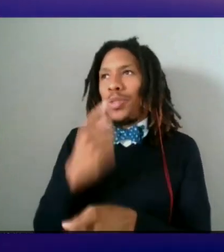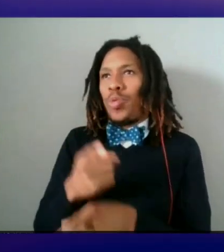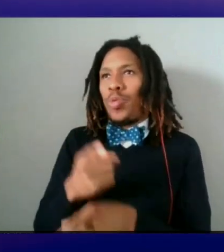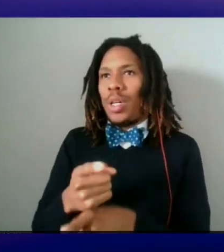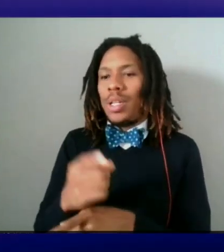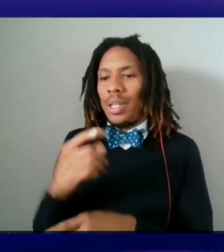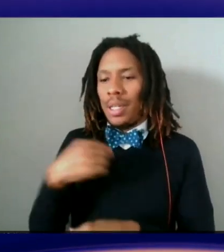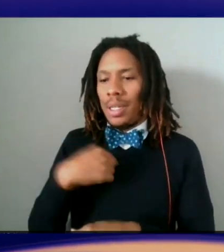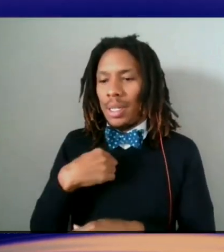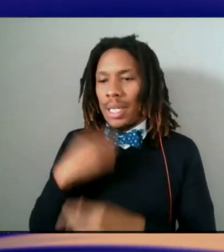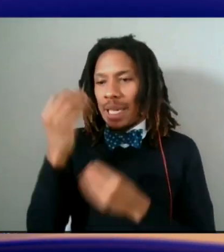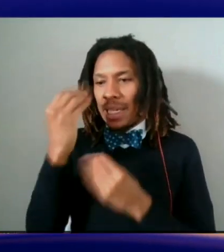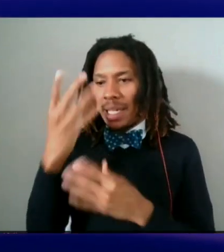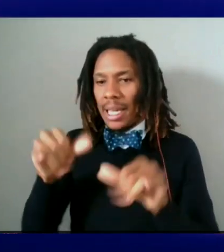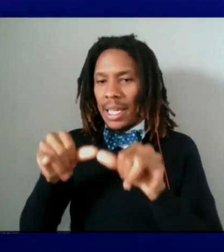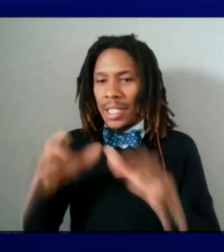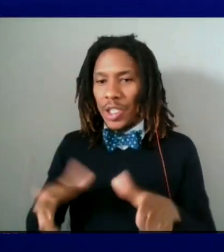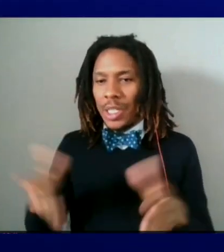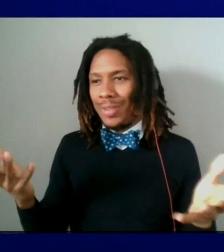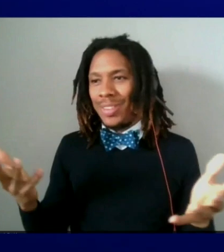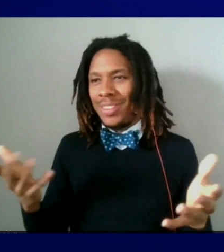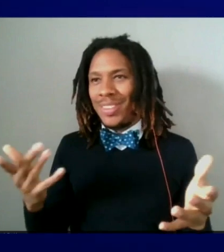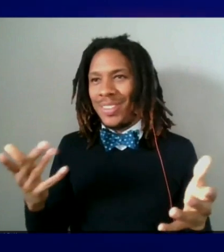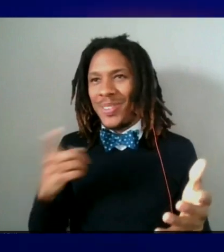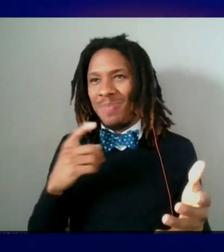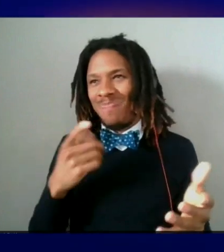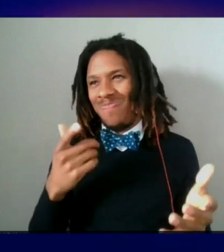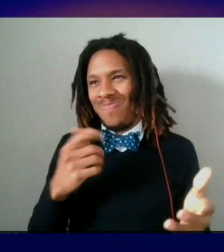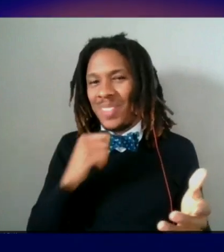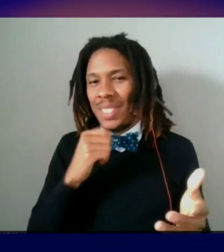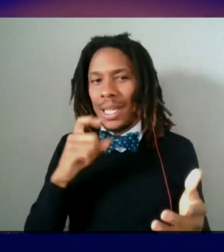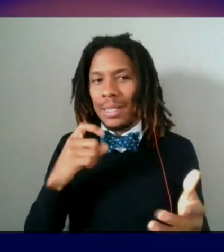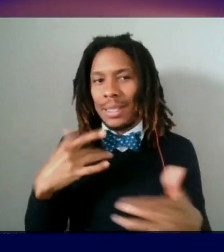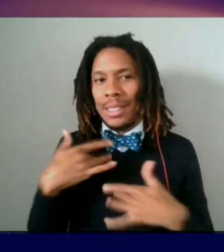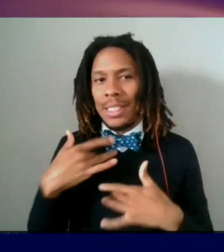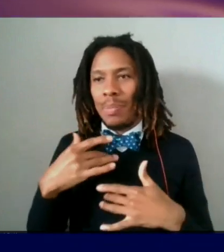you're not typically getting into operations, necessarily.